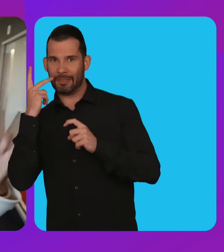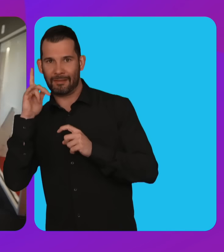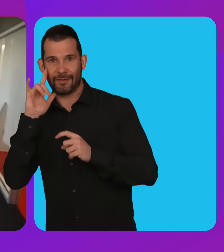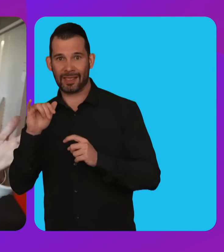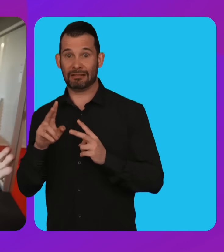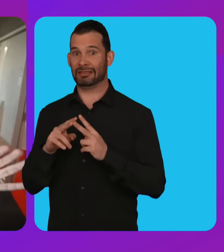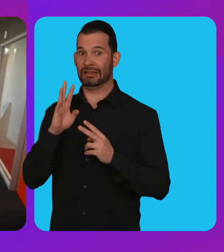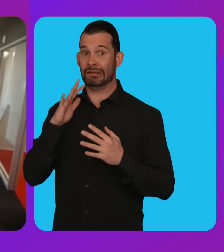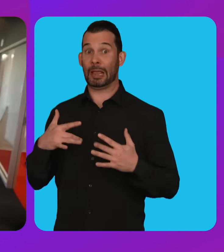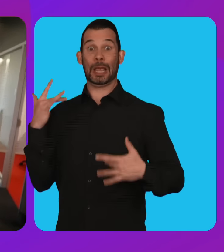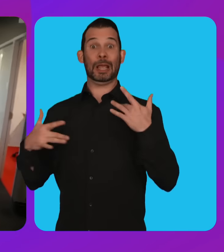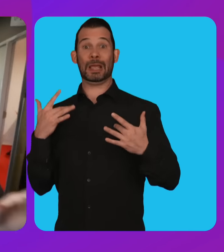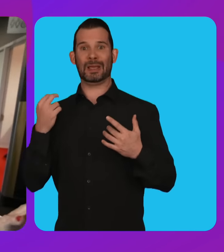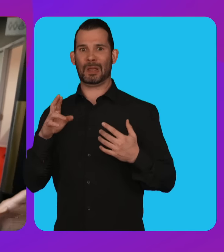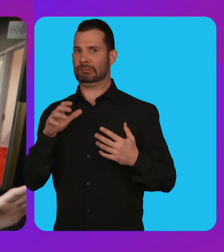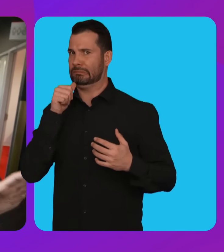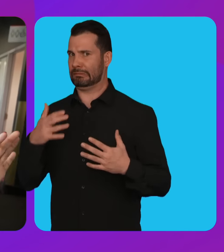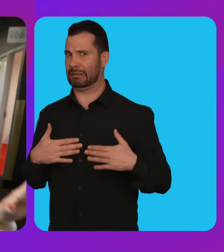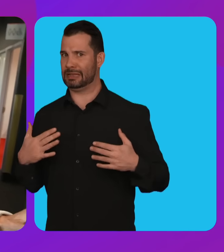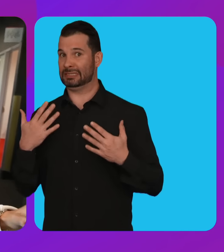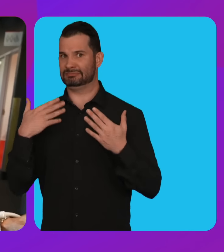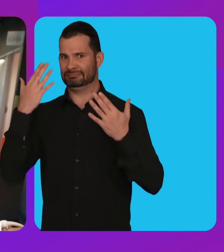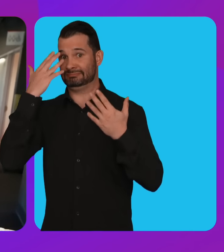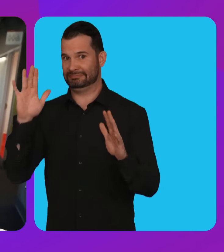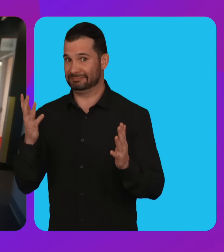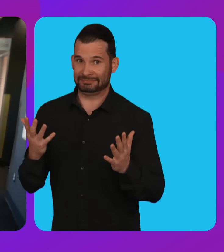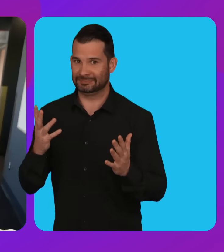She'll either be really happy or not at all.